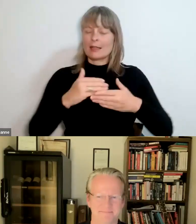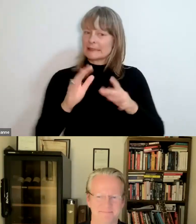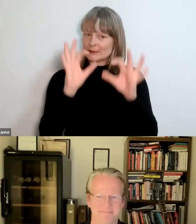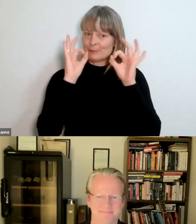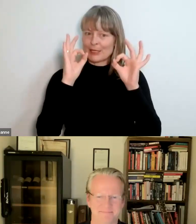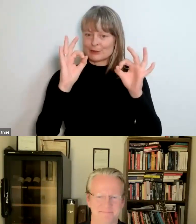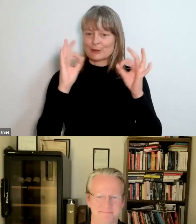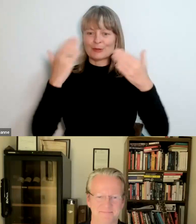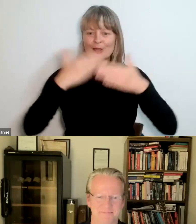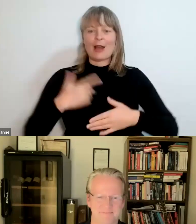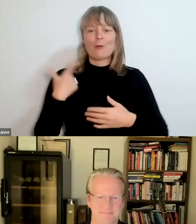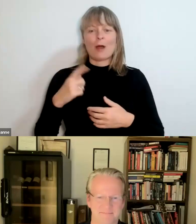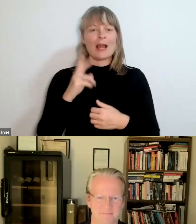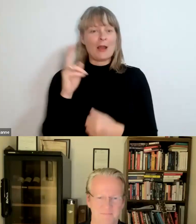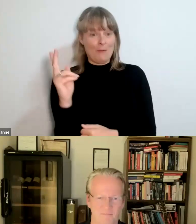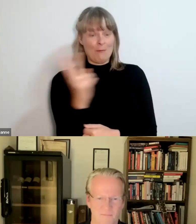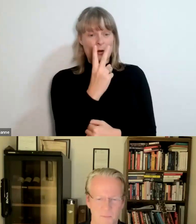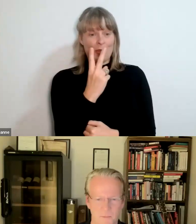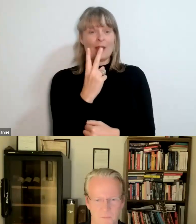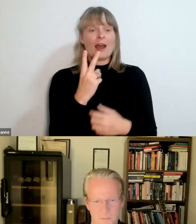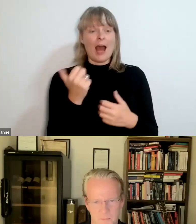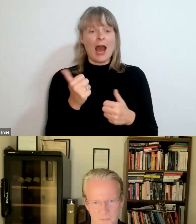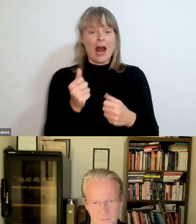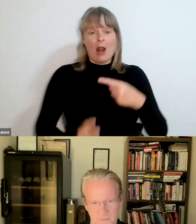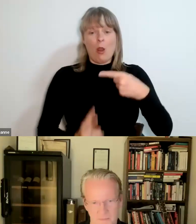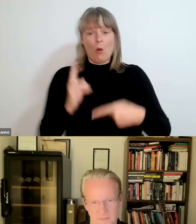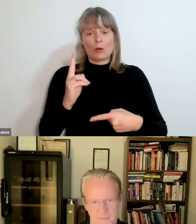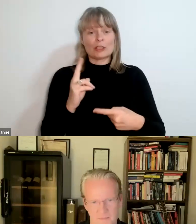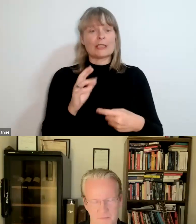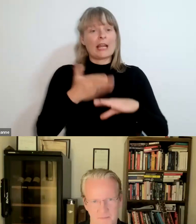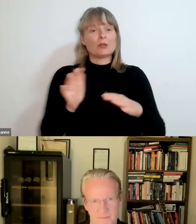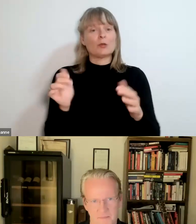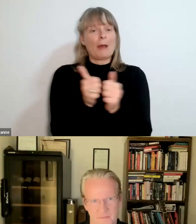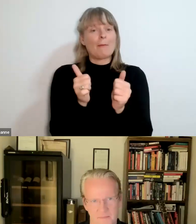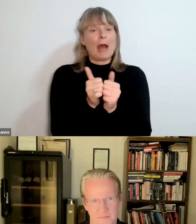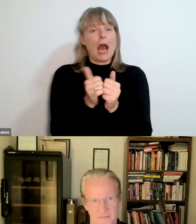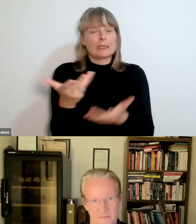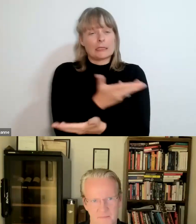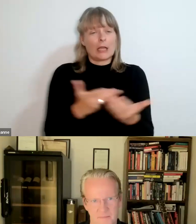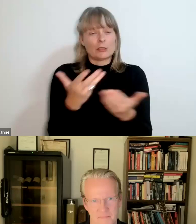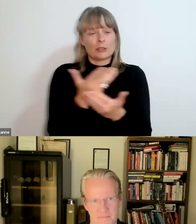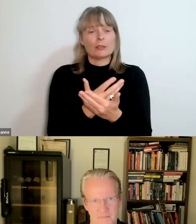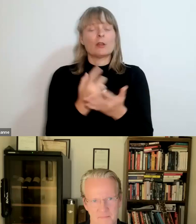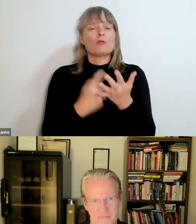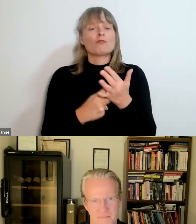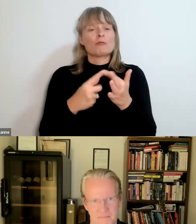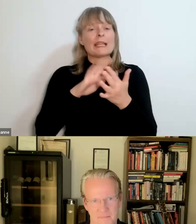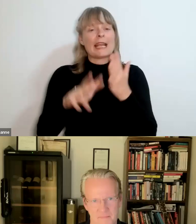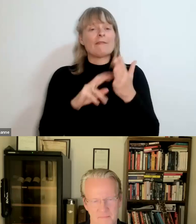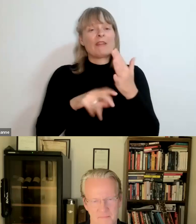called ‘The Post-Digital Child: The Coming Golden Age of Low-Tech Childhood.’ Pasi is currently professor of educational leadership at the University of